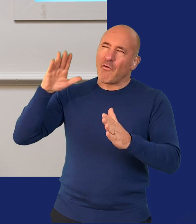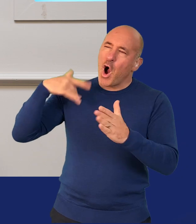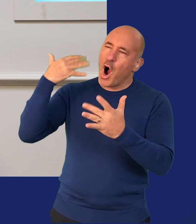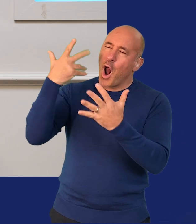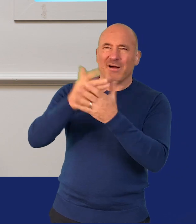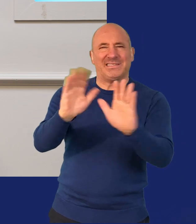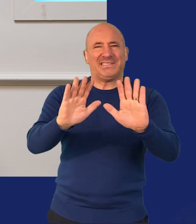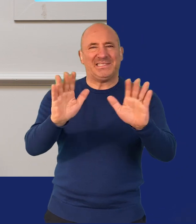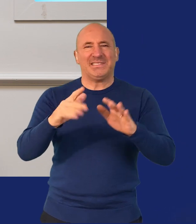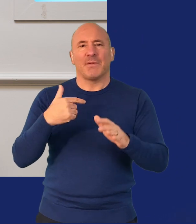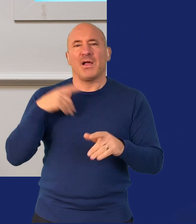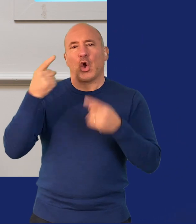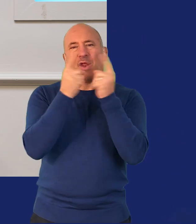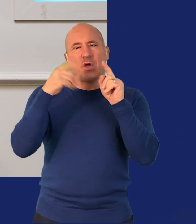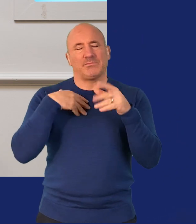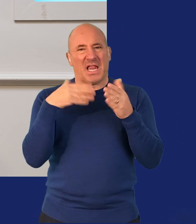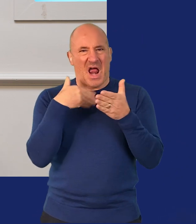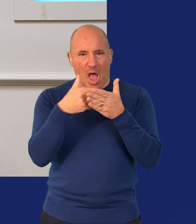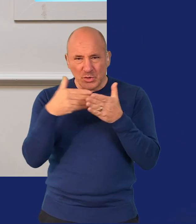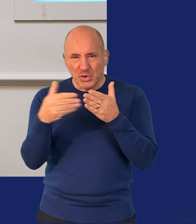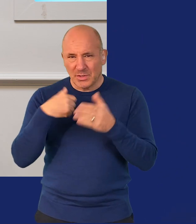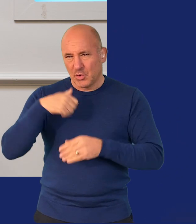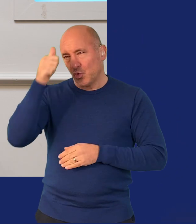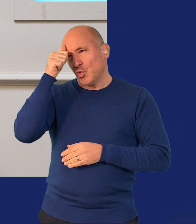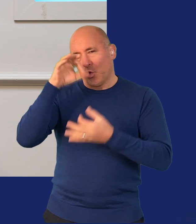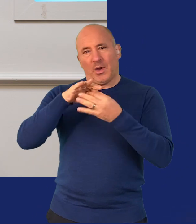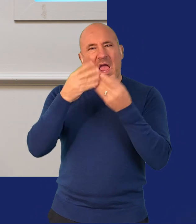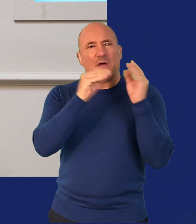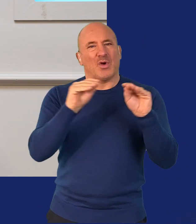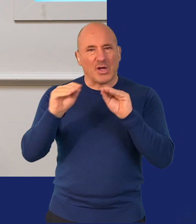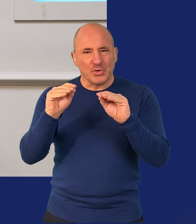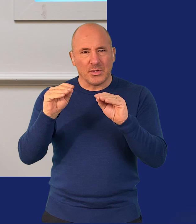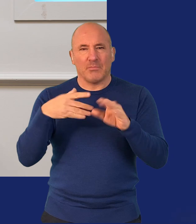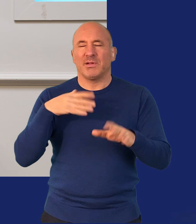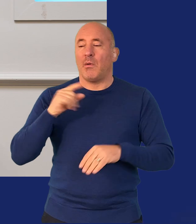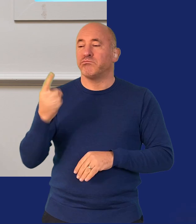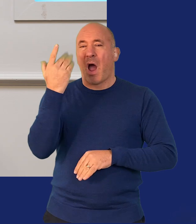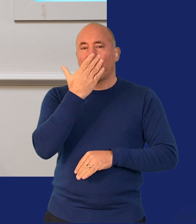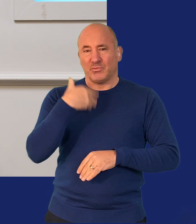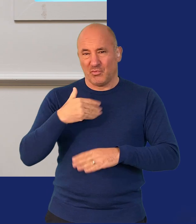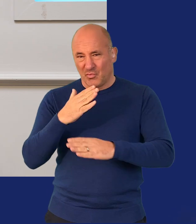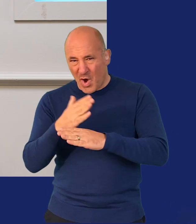I knew I wanted to work in education. Um, I worked in a primary school, getting covered in glue and glitter, thought I